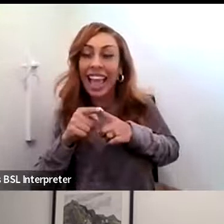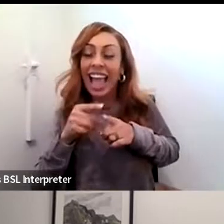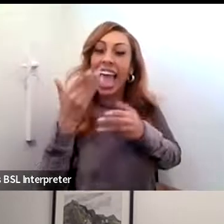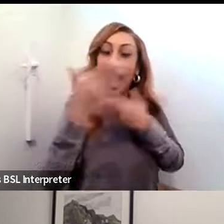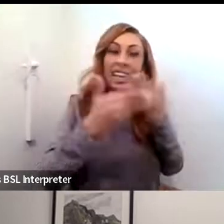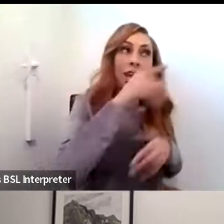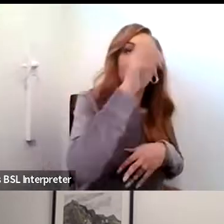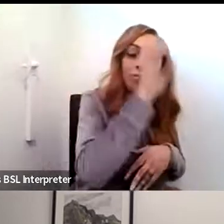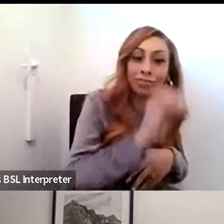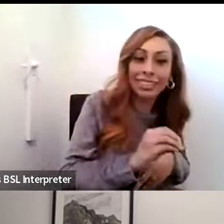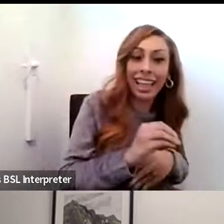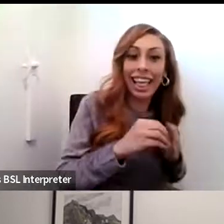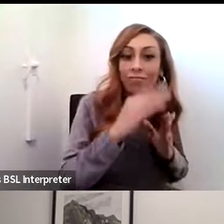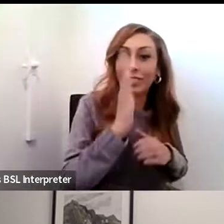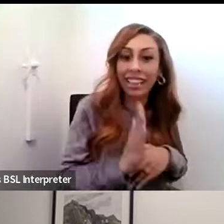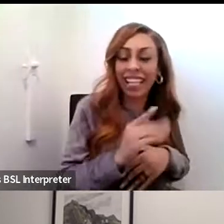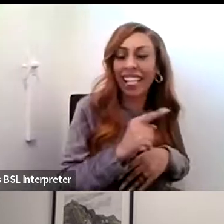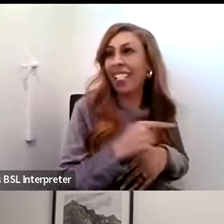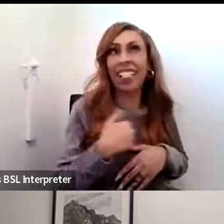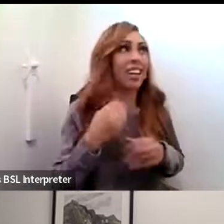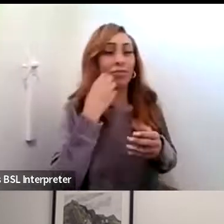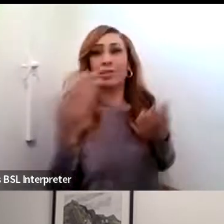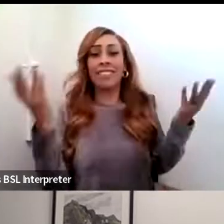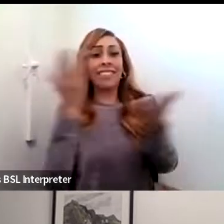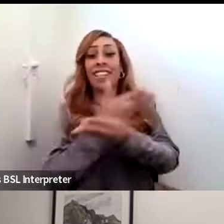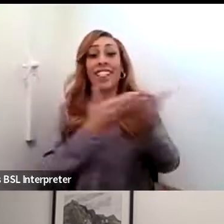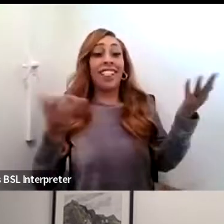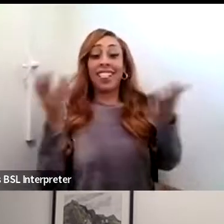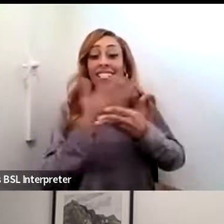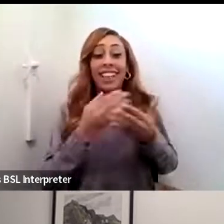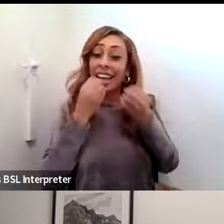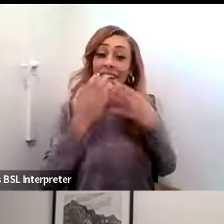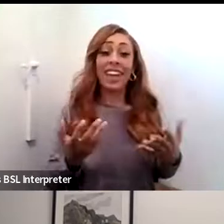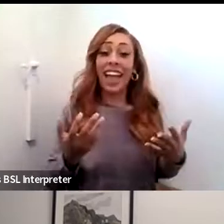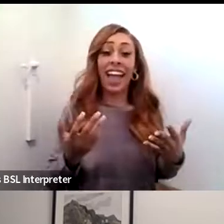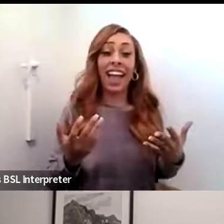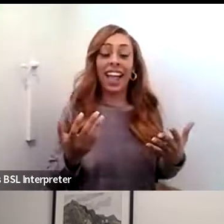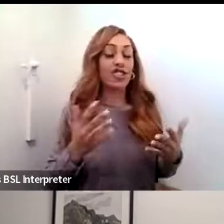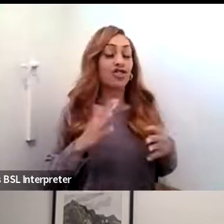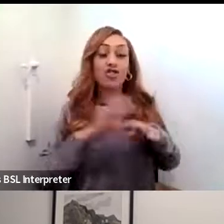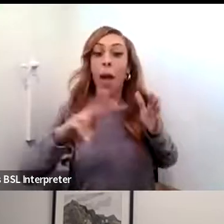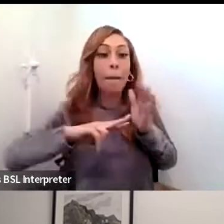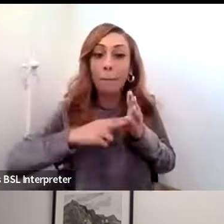and I just thought that was beautiful and amazing and completely unplanned